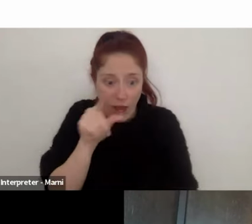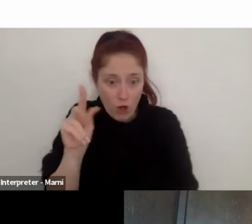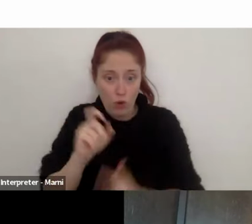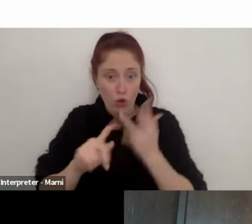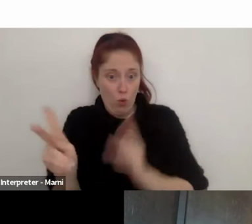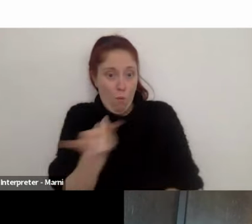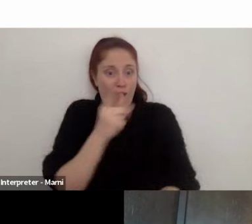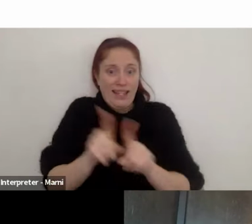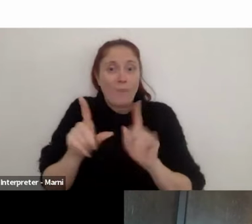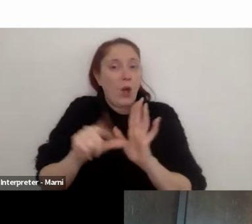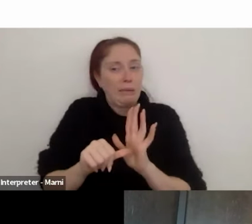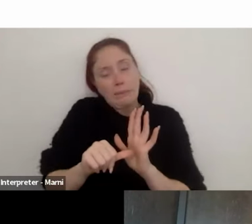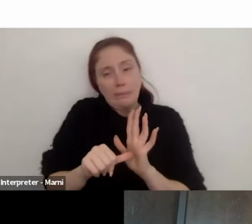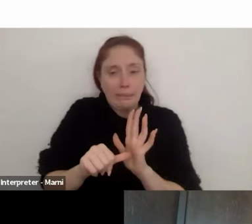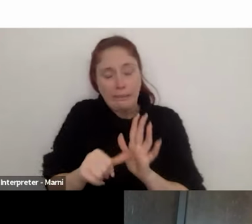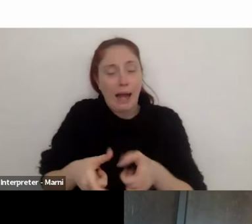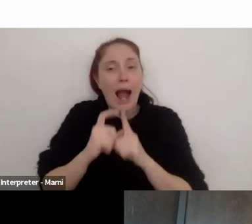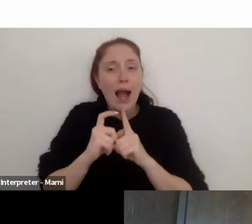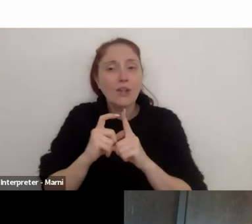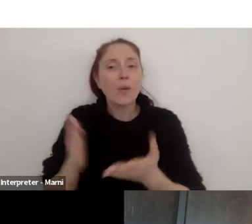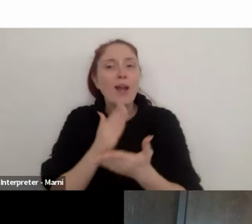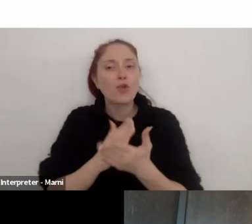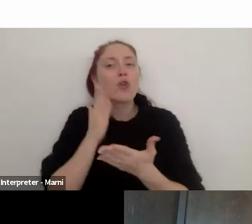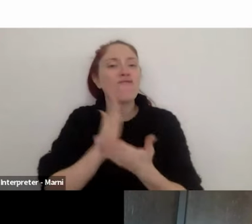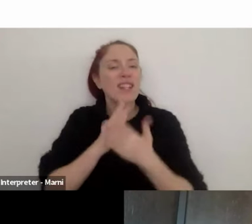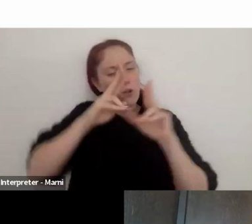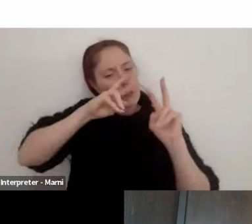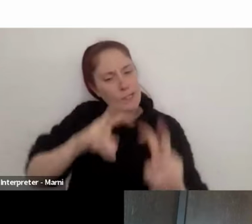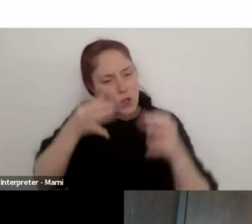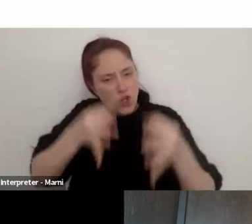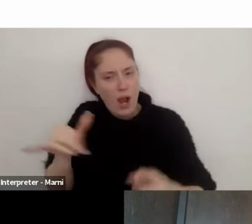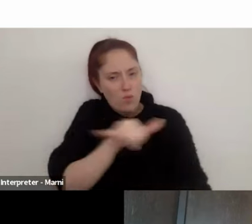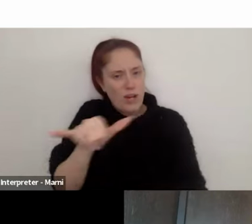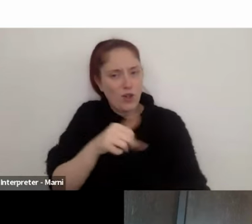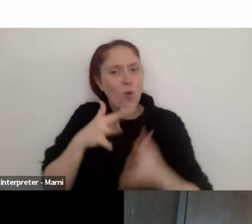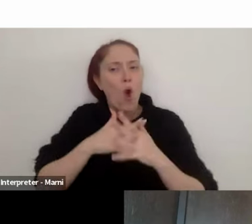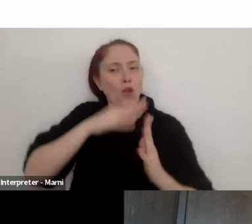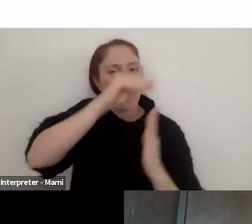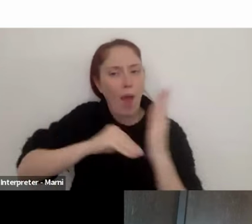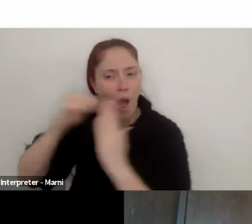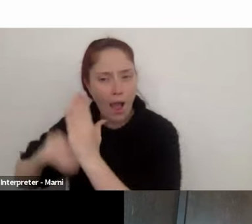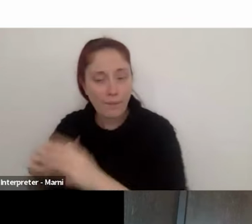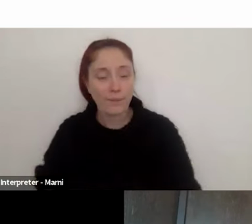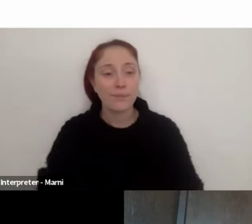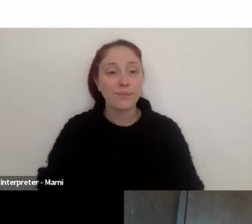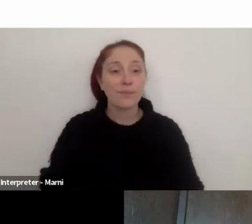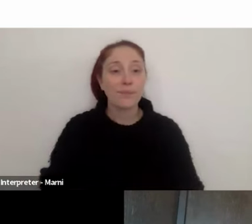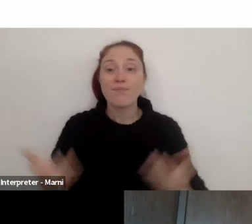which stream you apply to. It is open to any art form that is supported